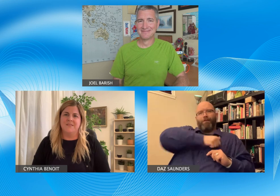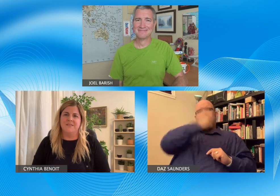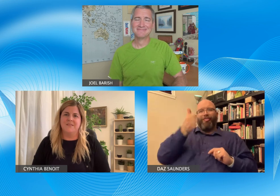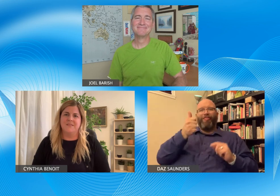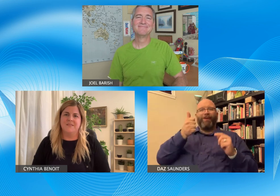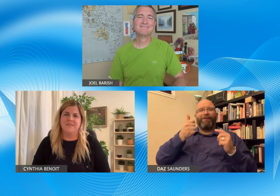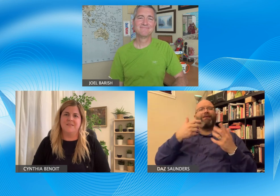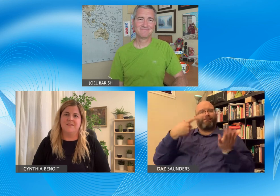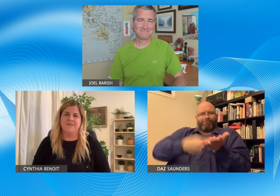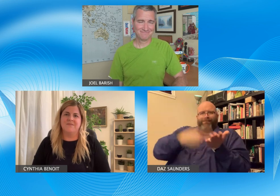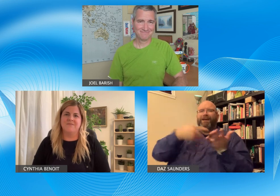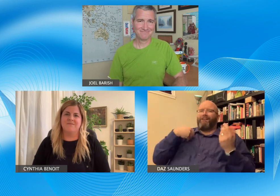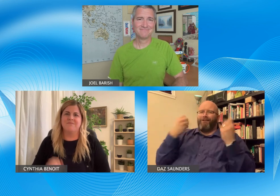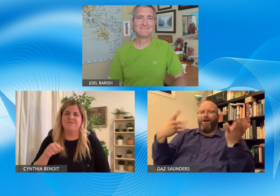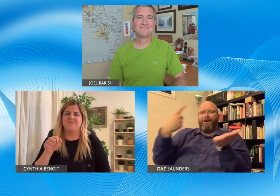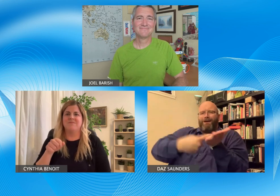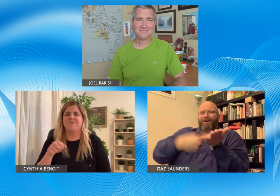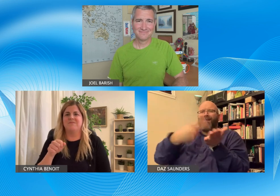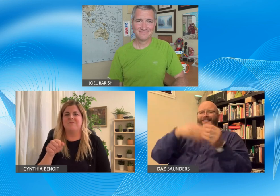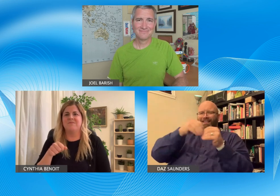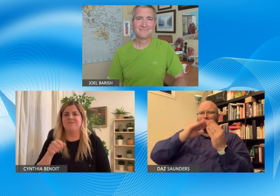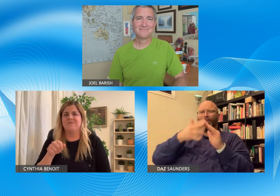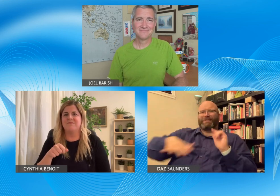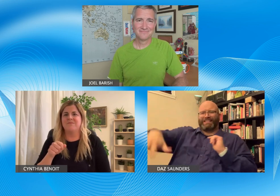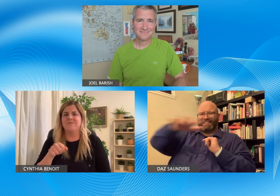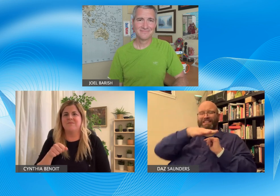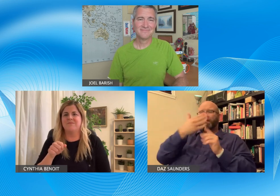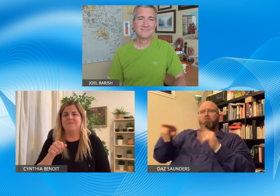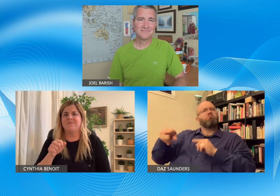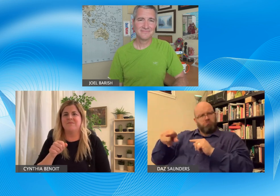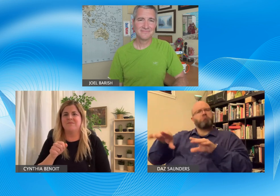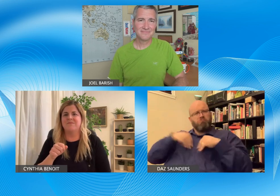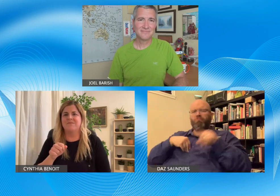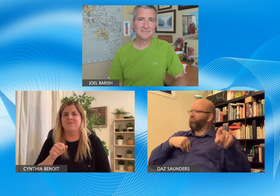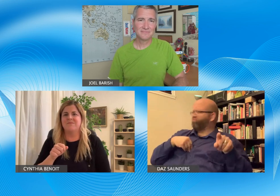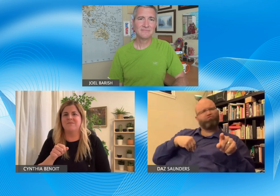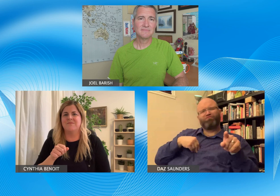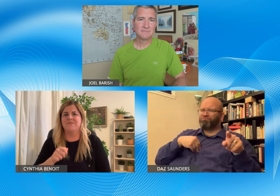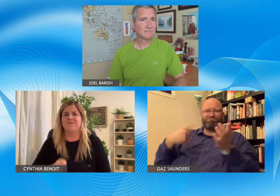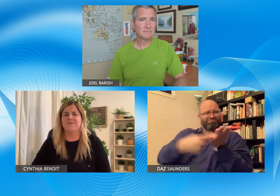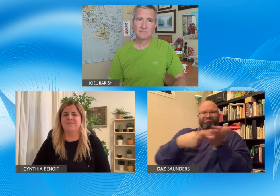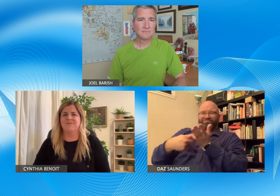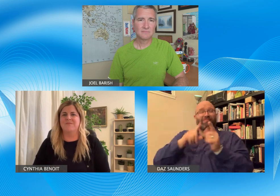adopt notions from elsewhere or if we must create our own.